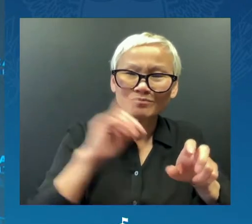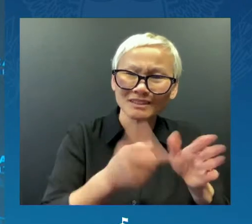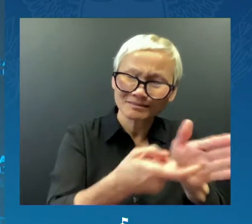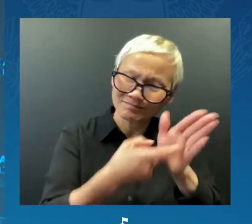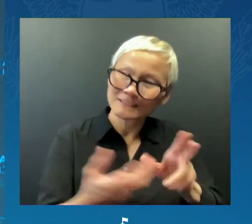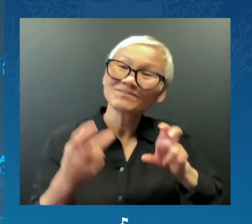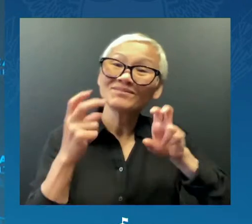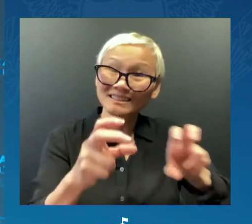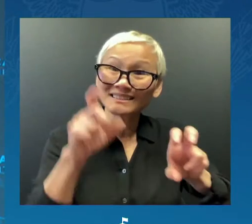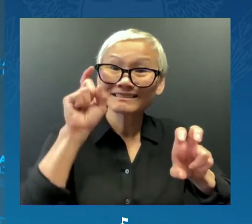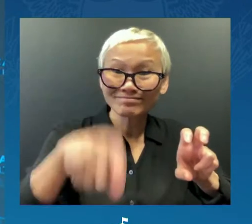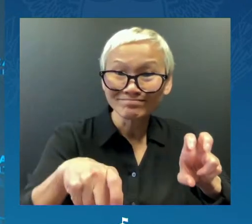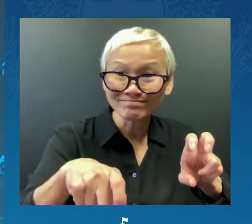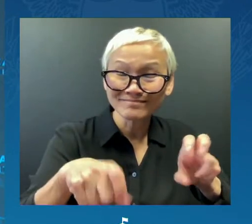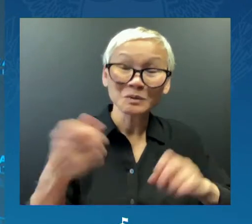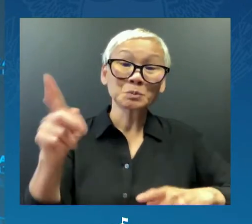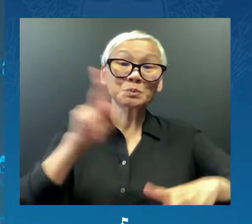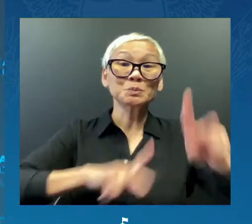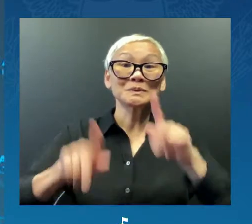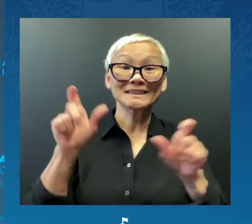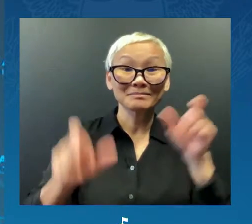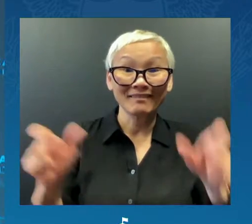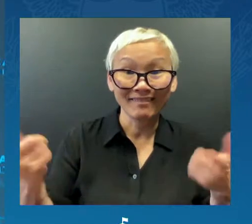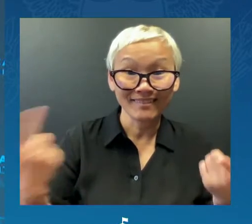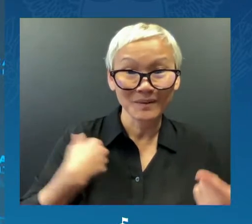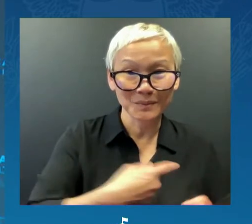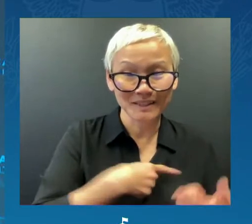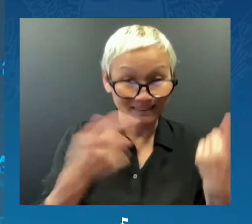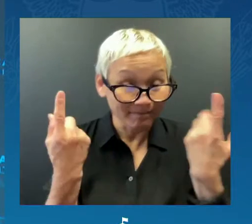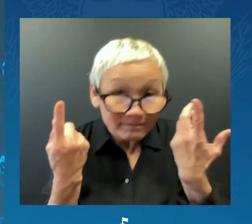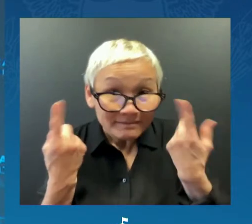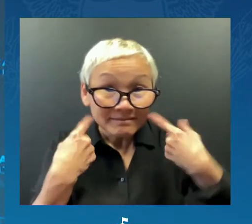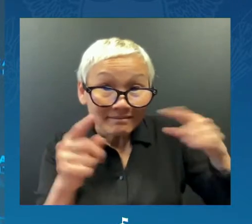And to be most effective, we must strengthen a broad coalition